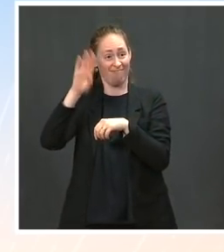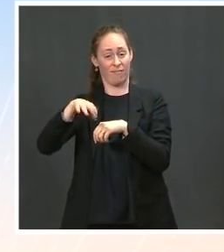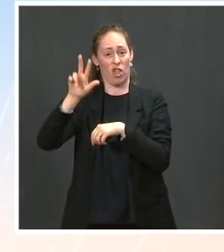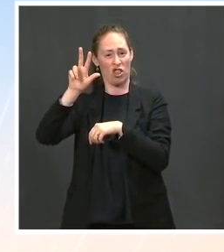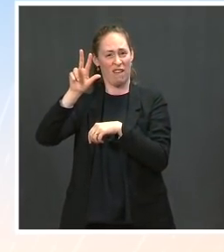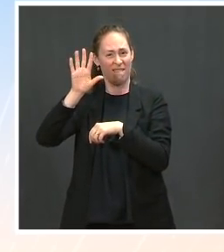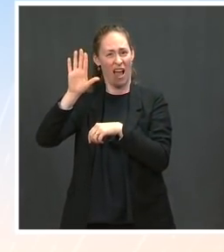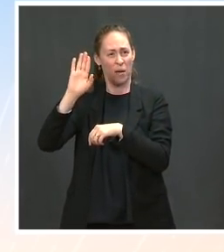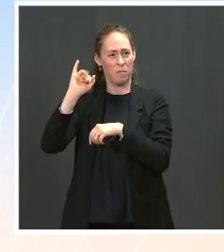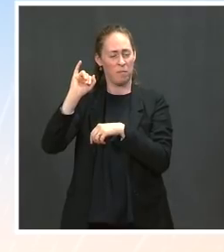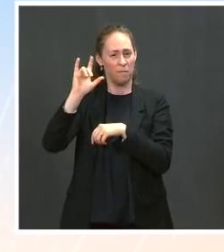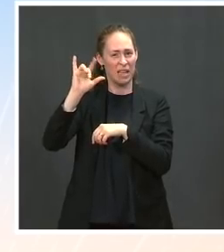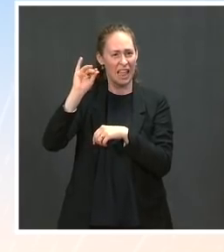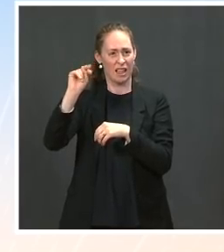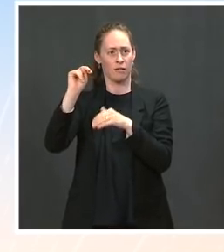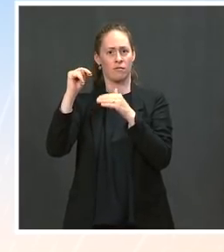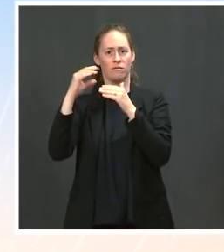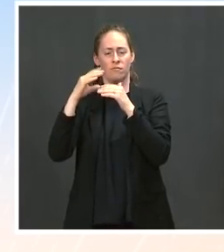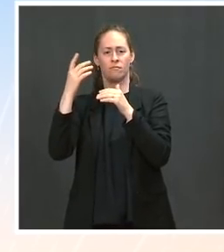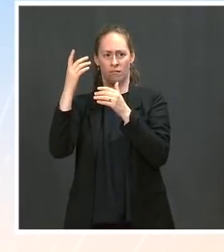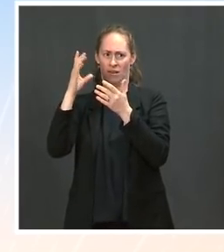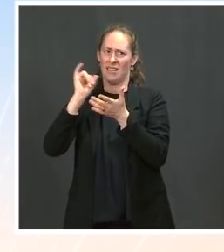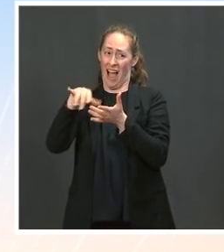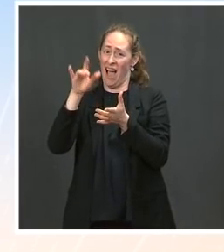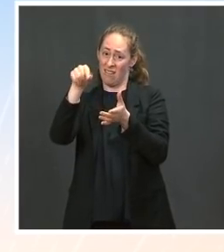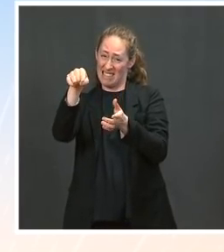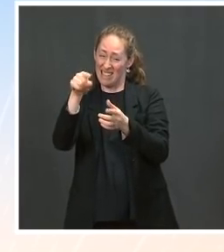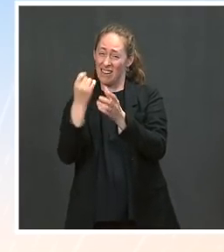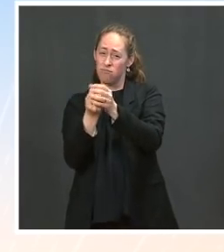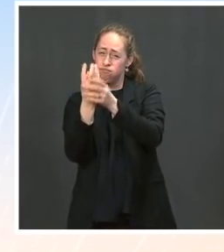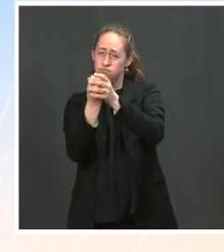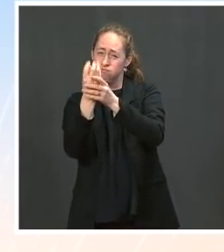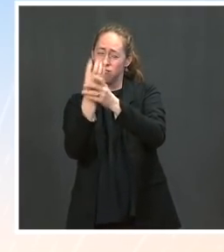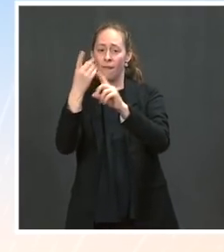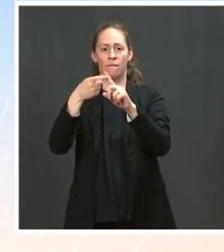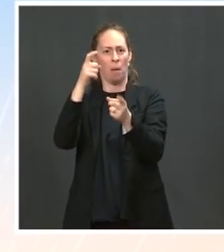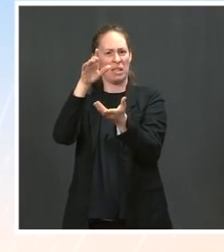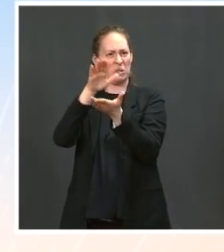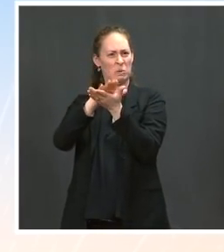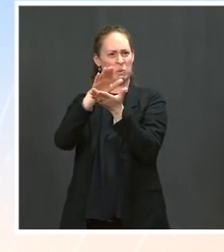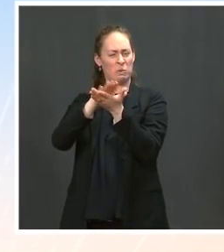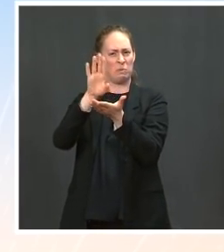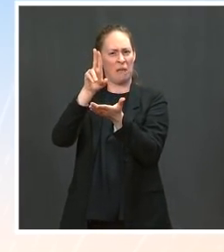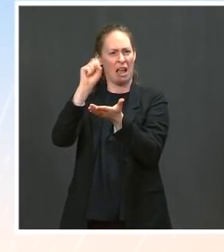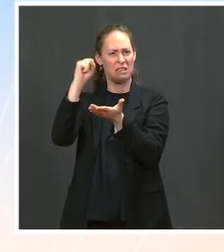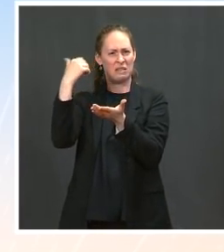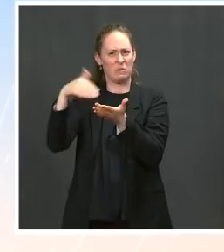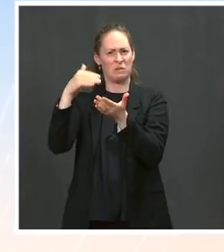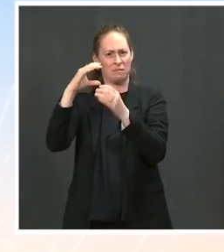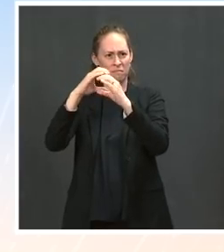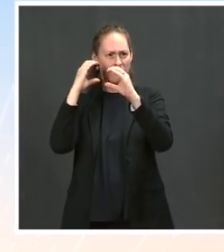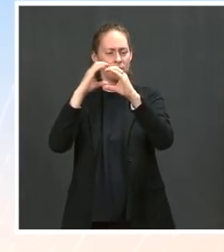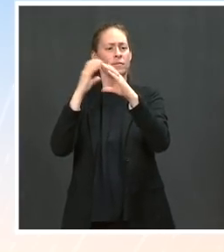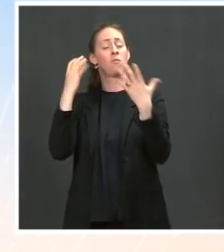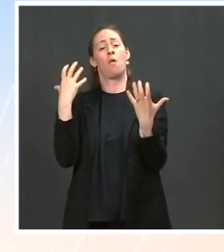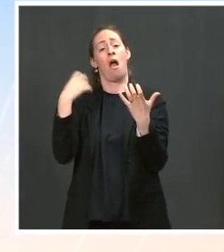transit buses and school buses to achieve the President's goal for all U.S.-made buses to be zero-emissions by 2030.